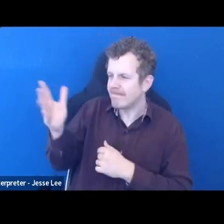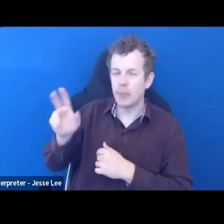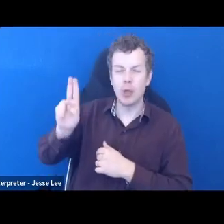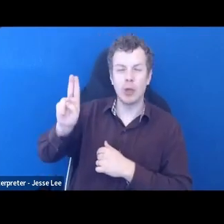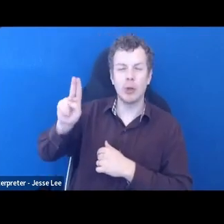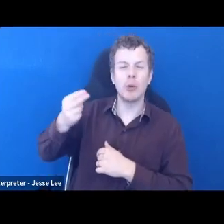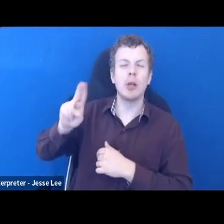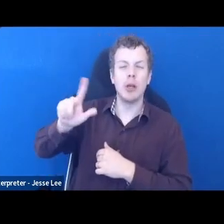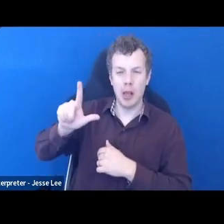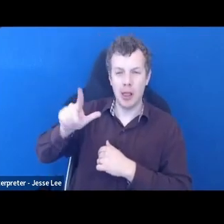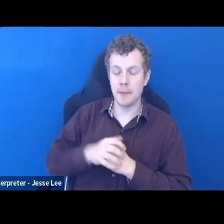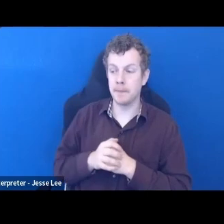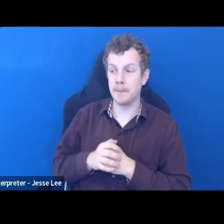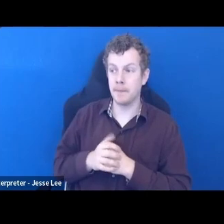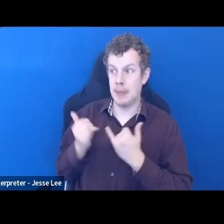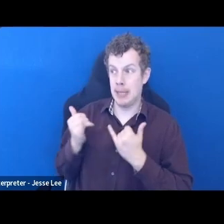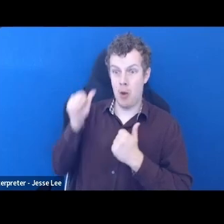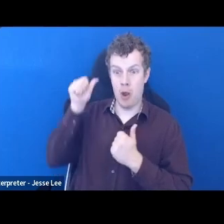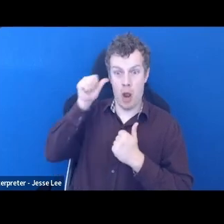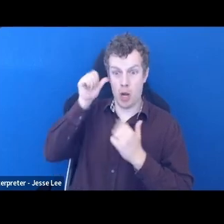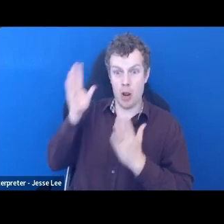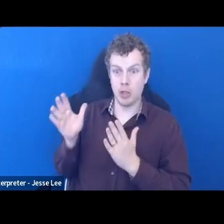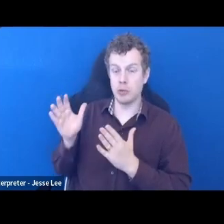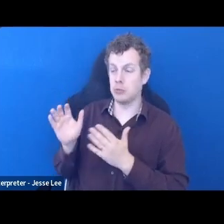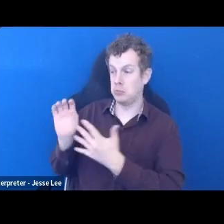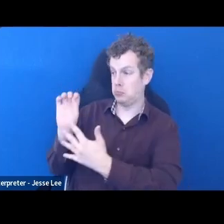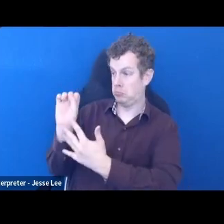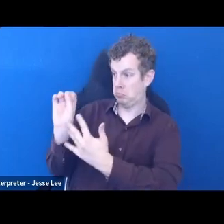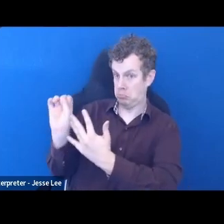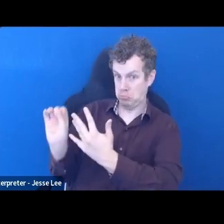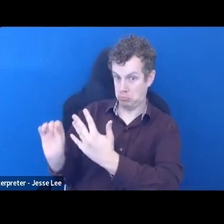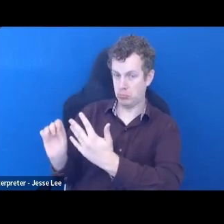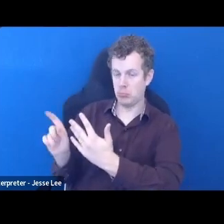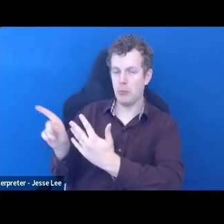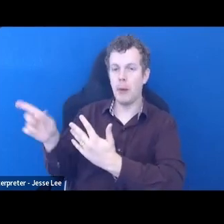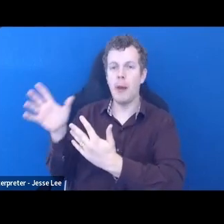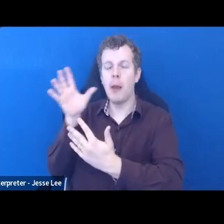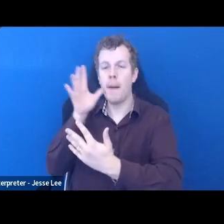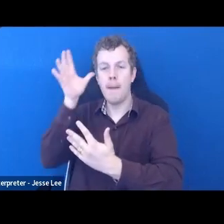whatever options they presented at that time the parents deemed to really shape their -